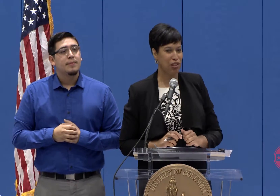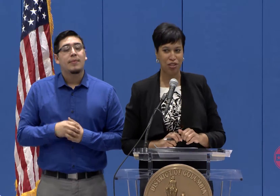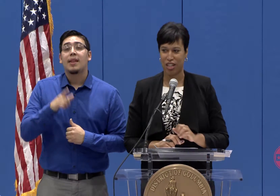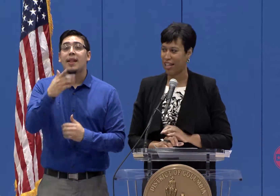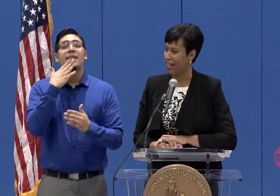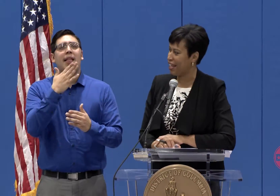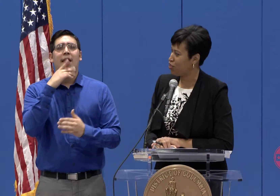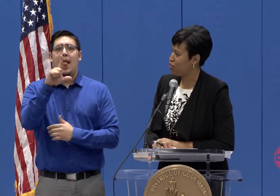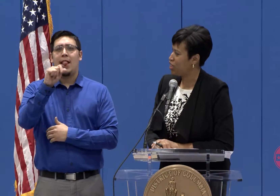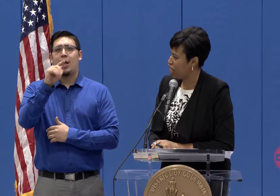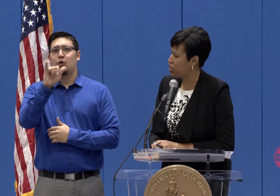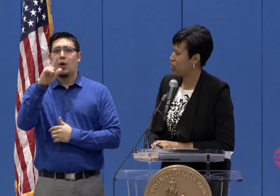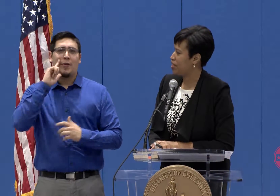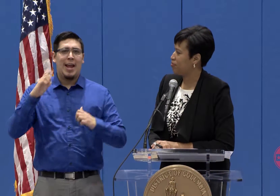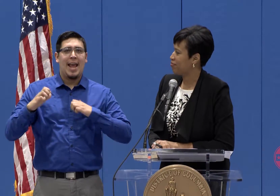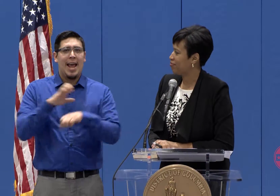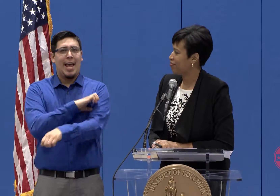ENERGETIC INTRODUCTION.